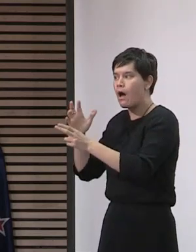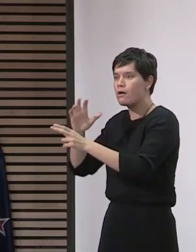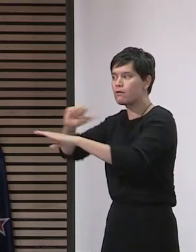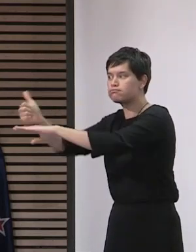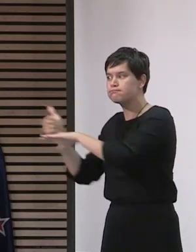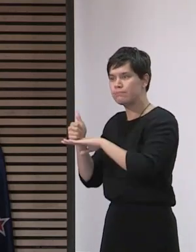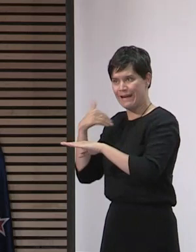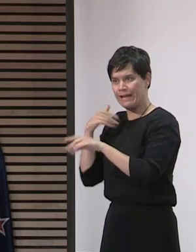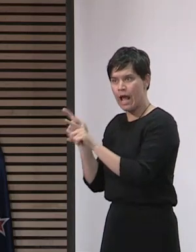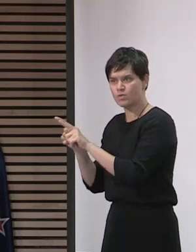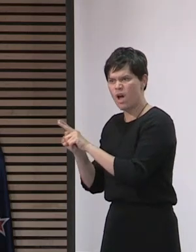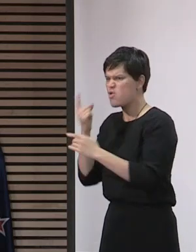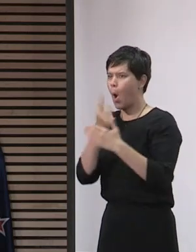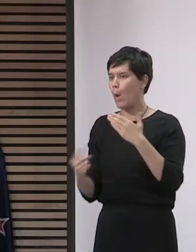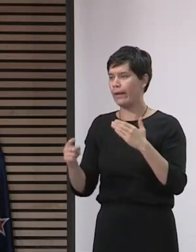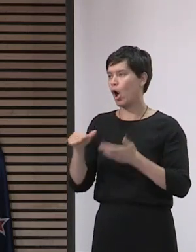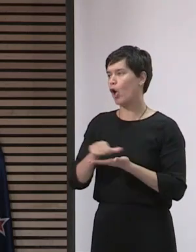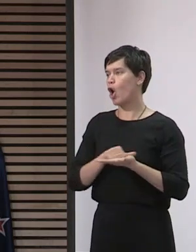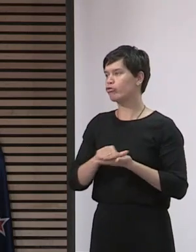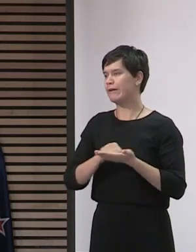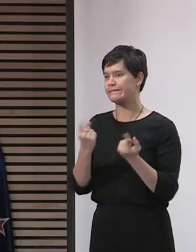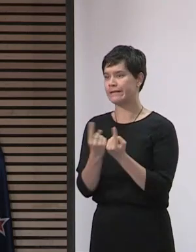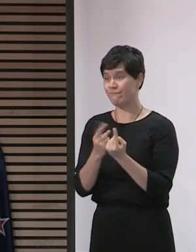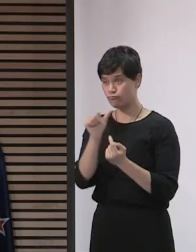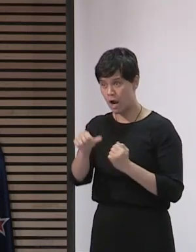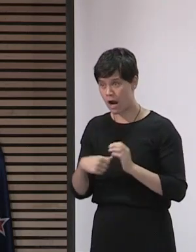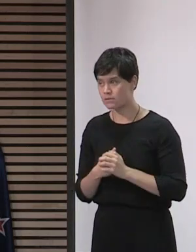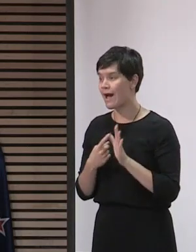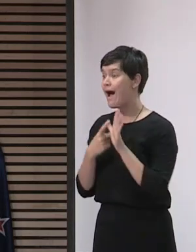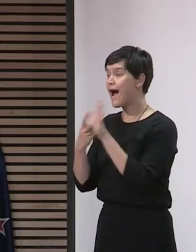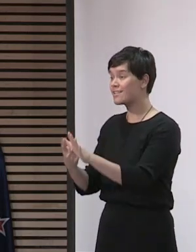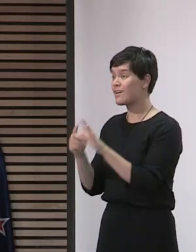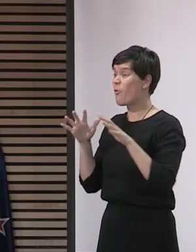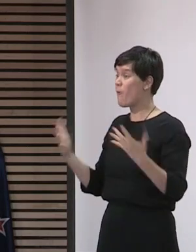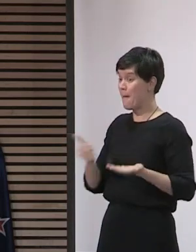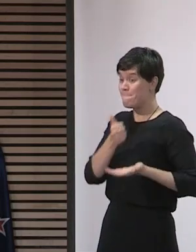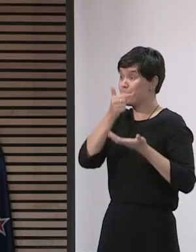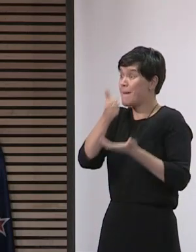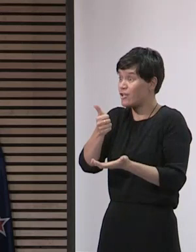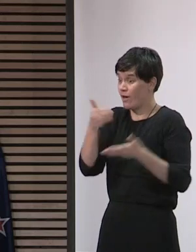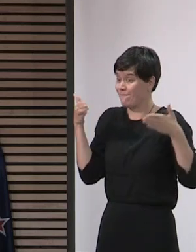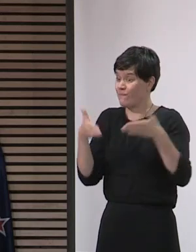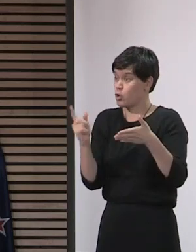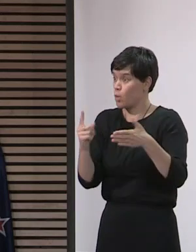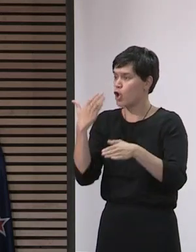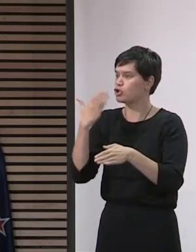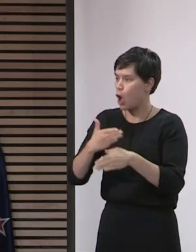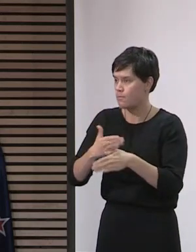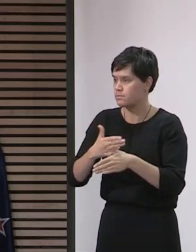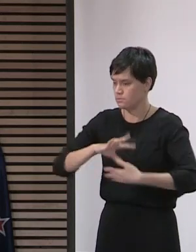that green infrastructure's going to be bypassed in the rush to get shovel-ready projects going. First of all,